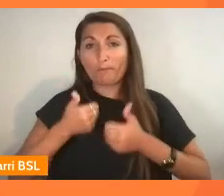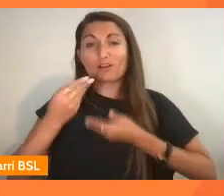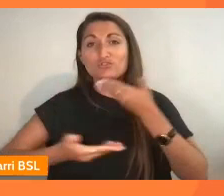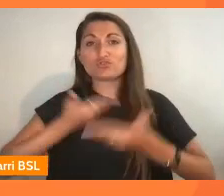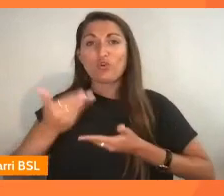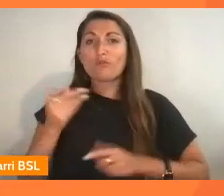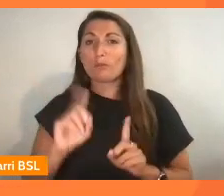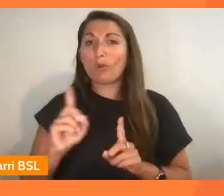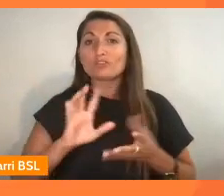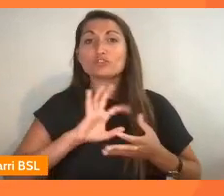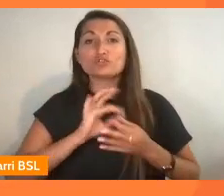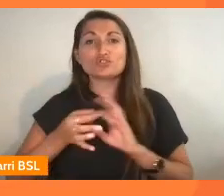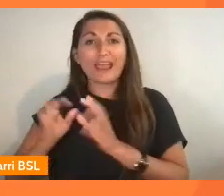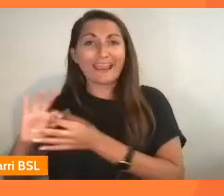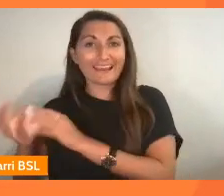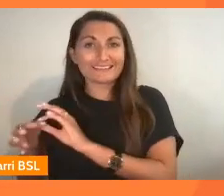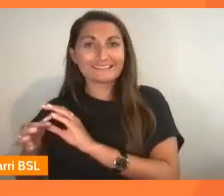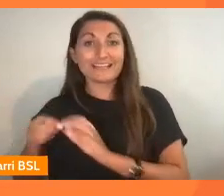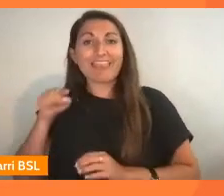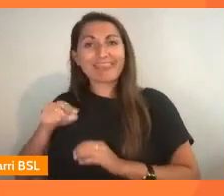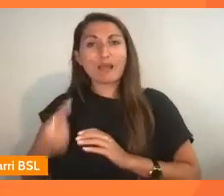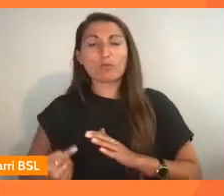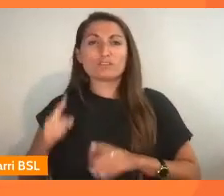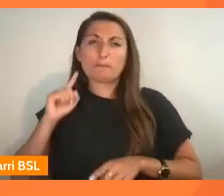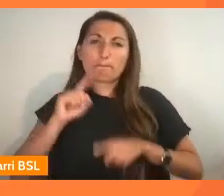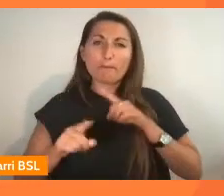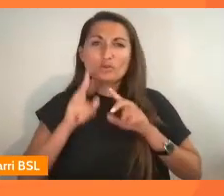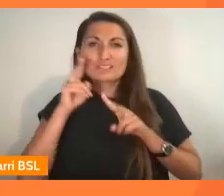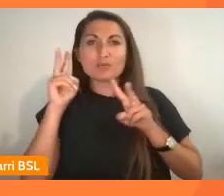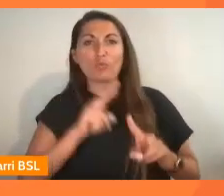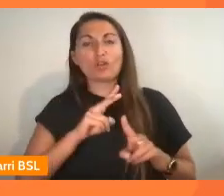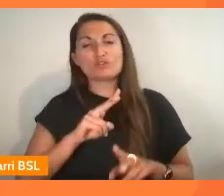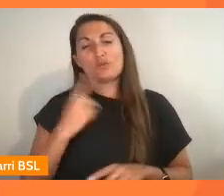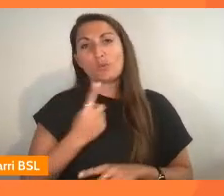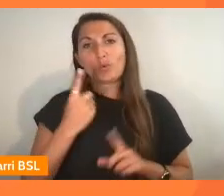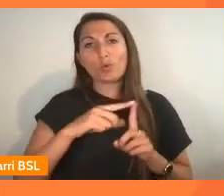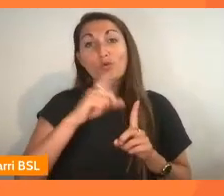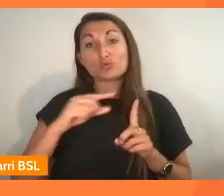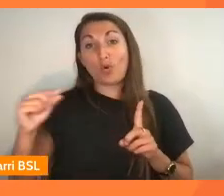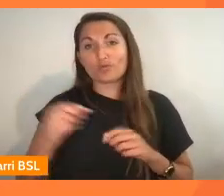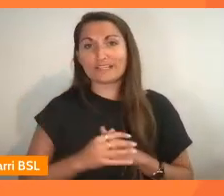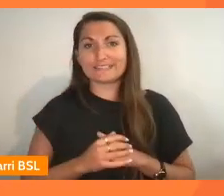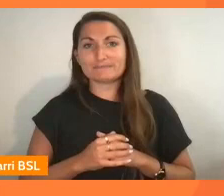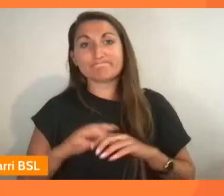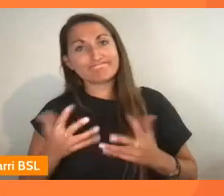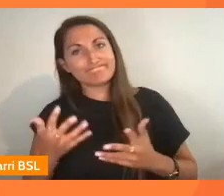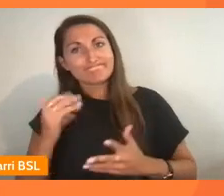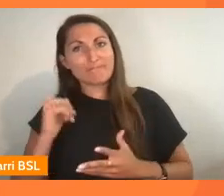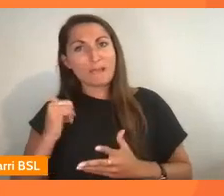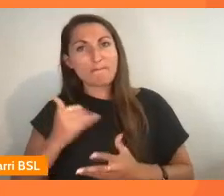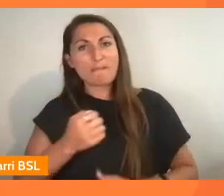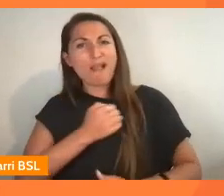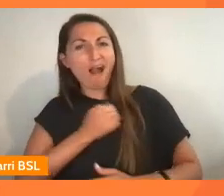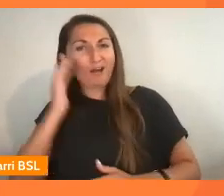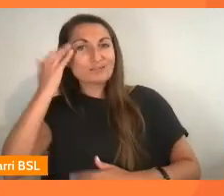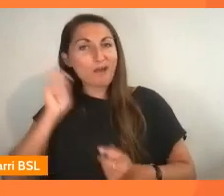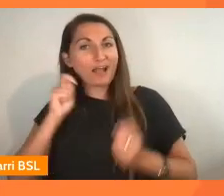mainly watched by an audience who were Tories. So maybe we did change hearts and minds.